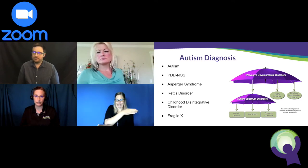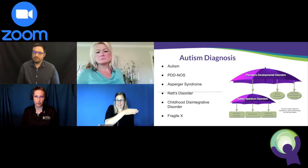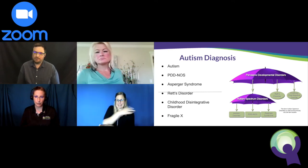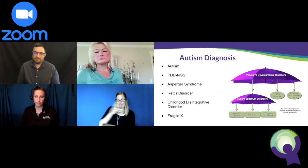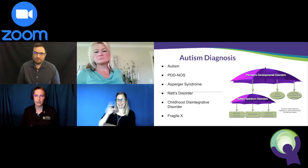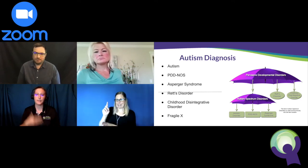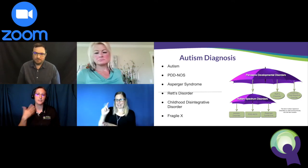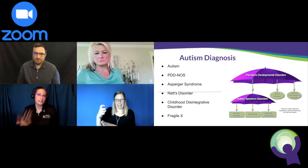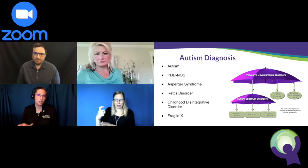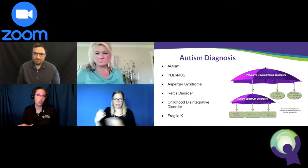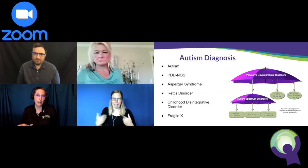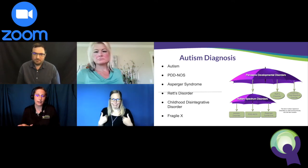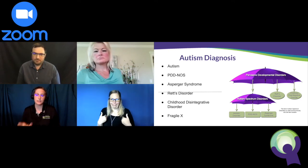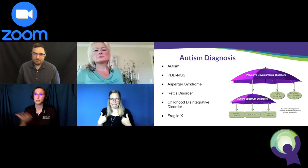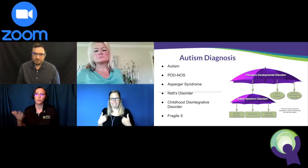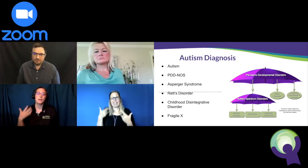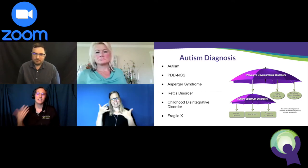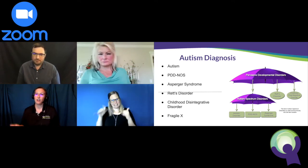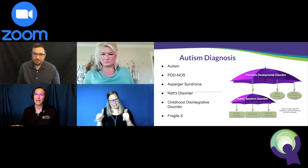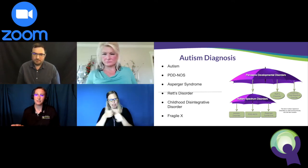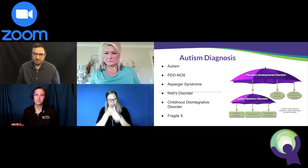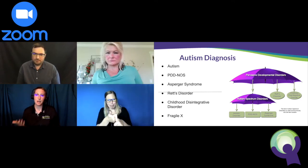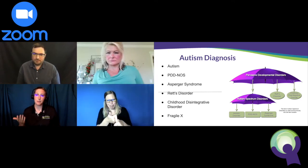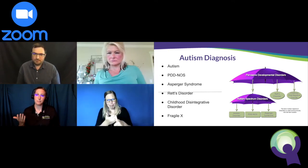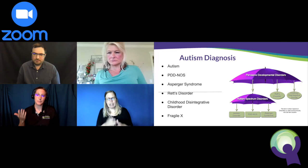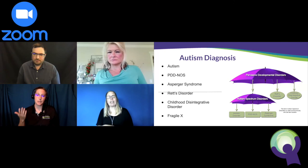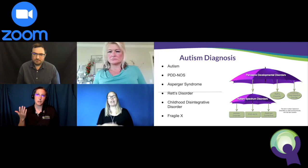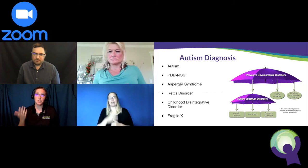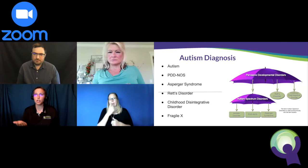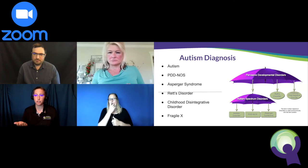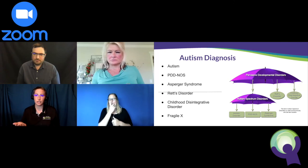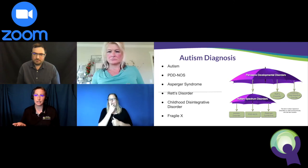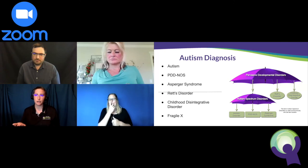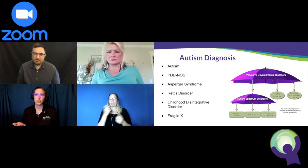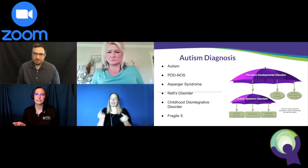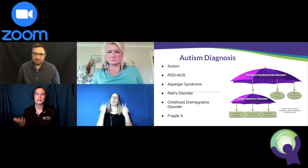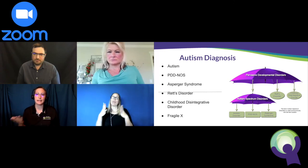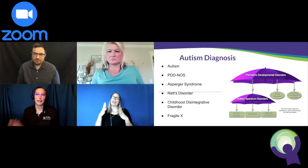with and that they still go by. And so a lot of adults you're going to hear are going to say